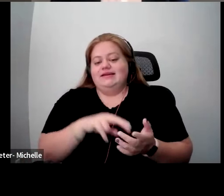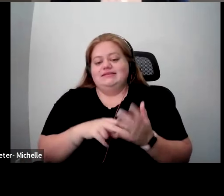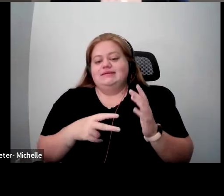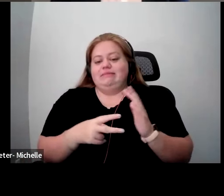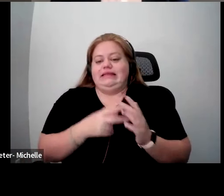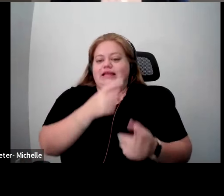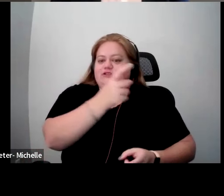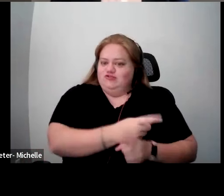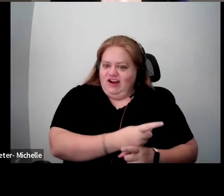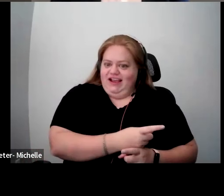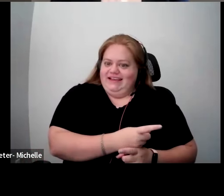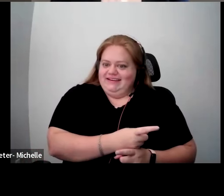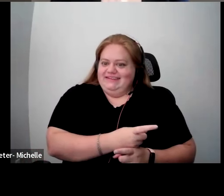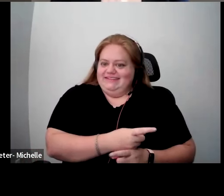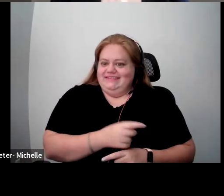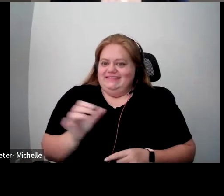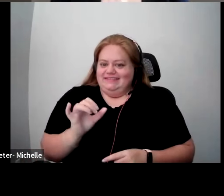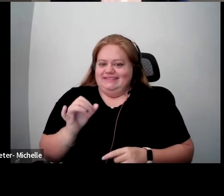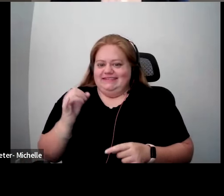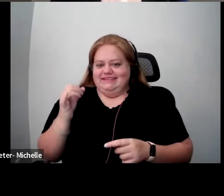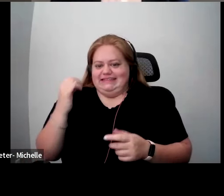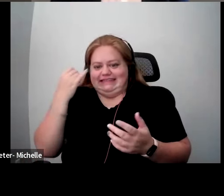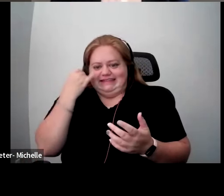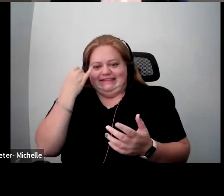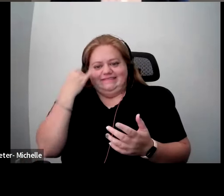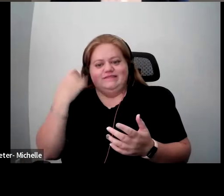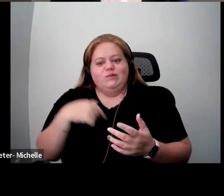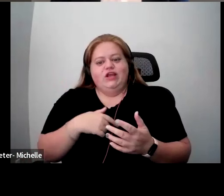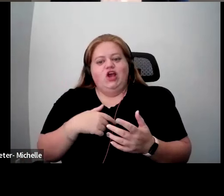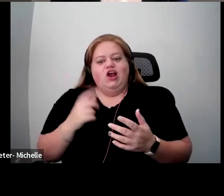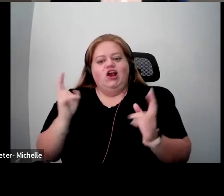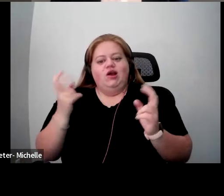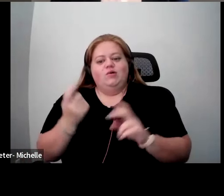either, as in much of this is removing the burden for people